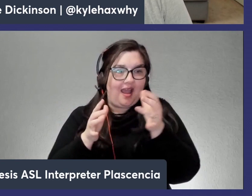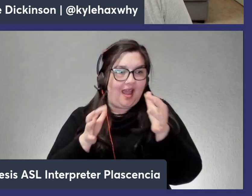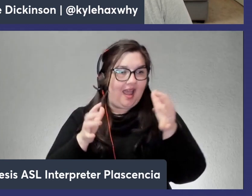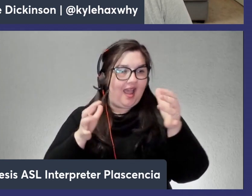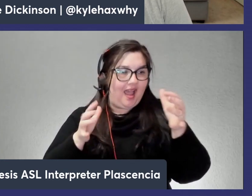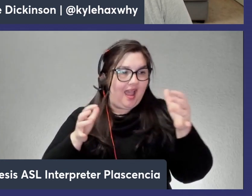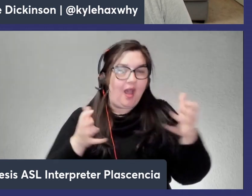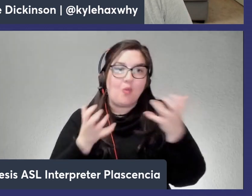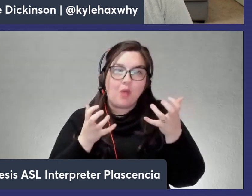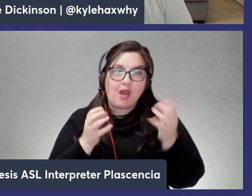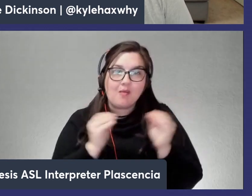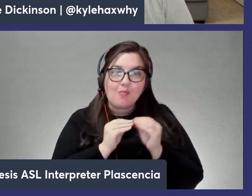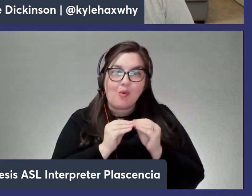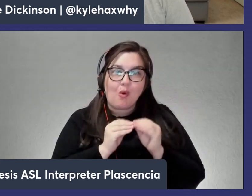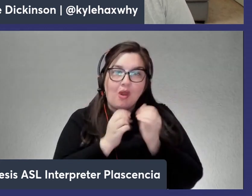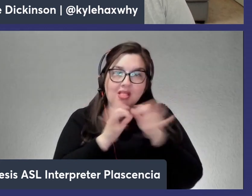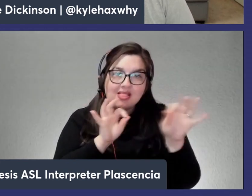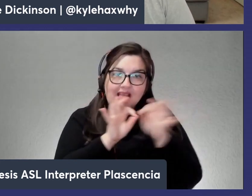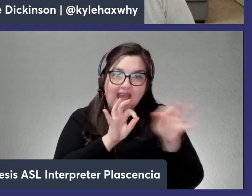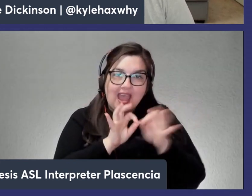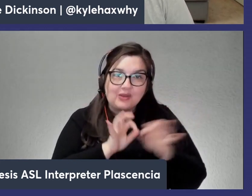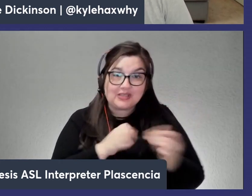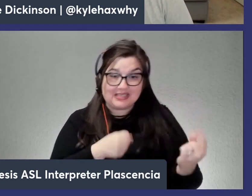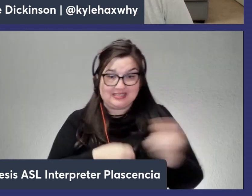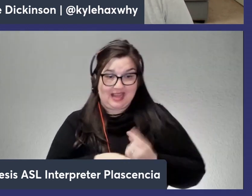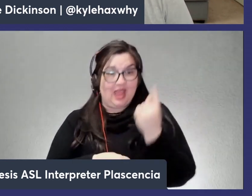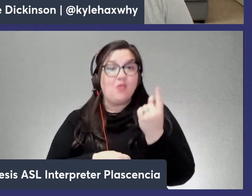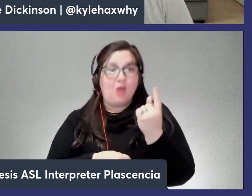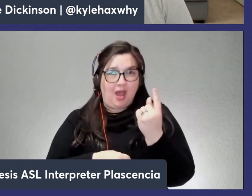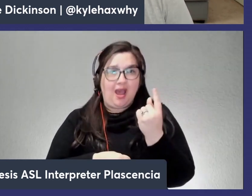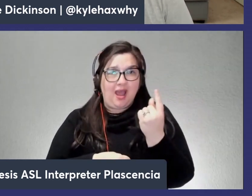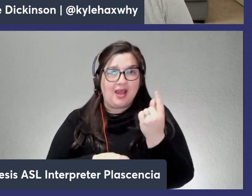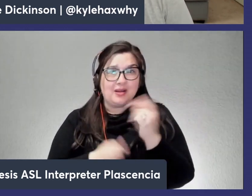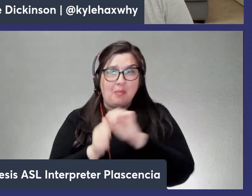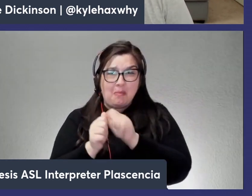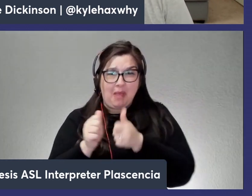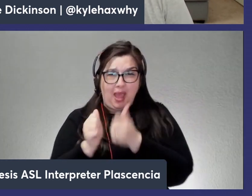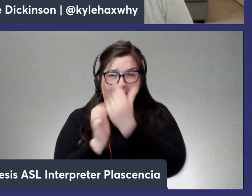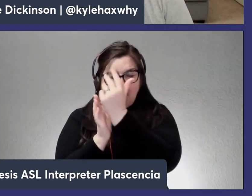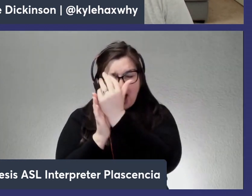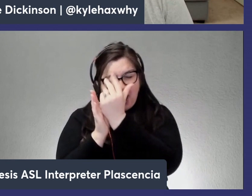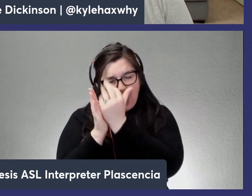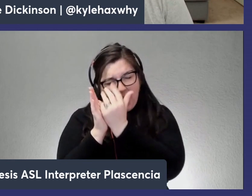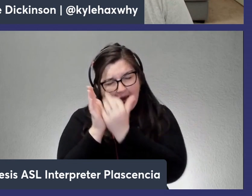Day one, you're gonna have to translate all the backlog, as quickly as possible.